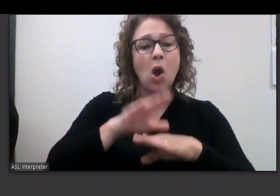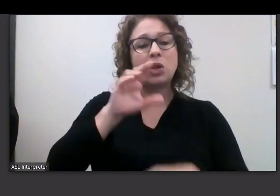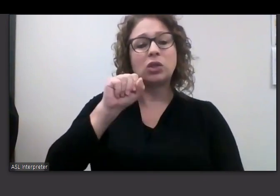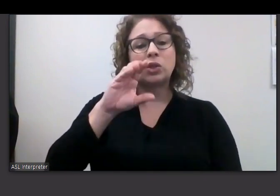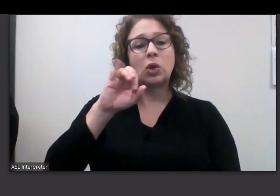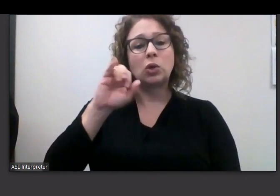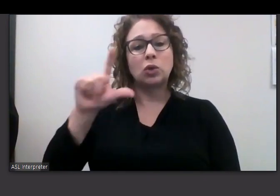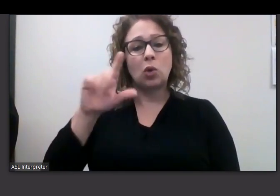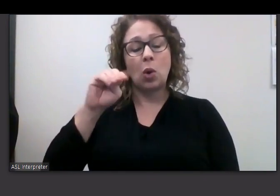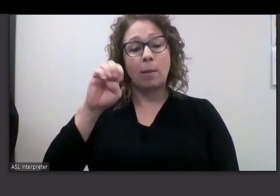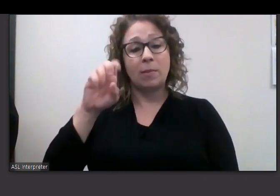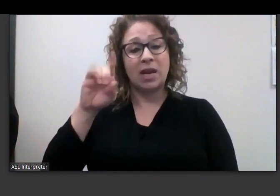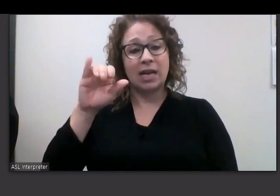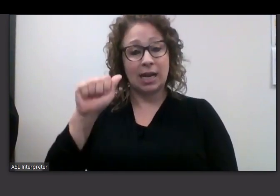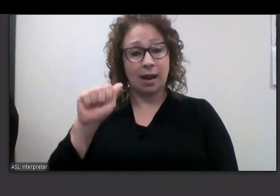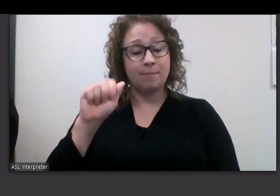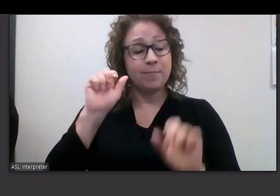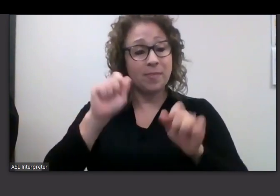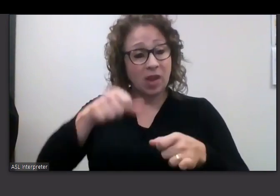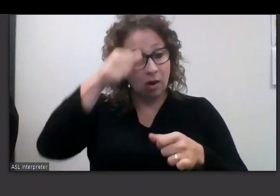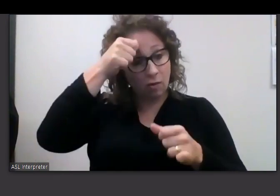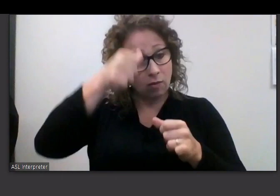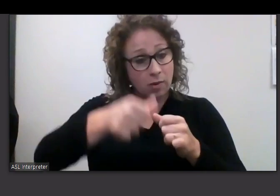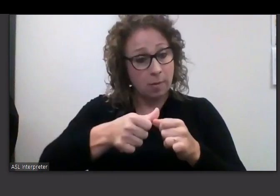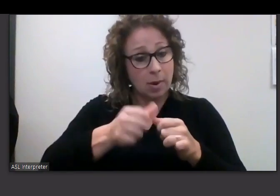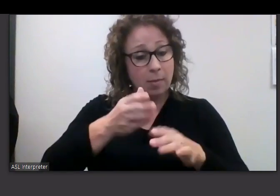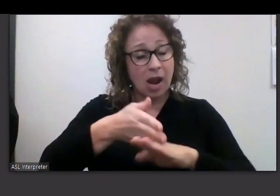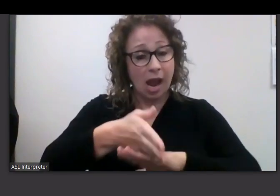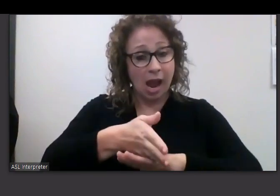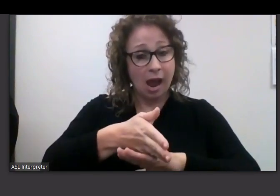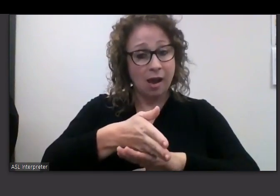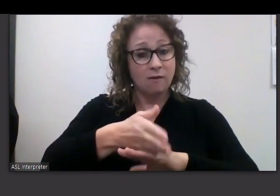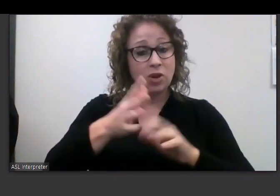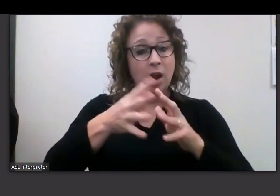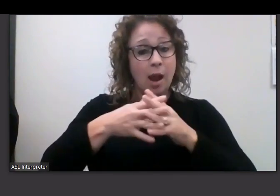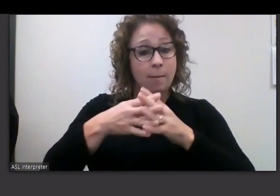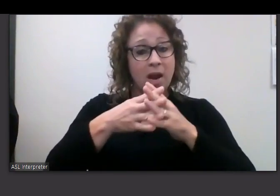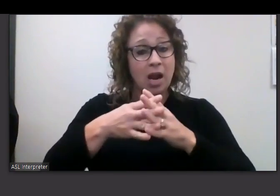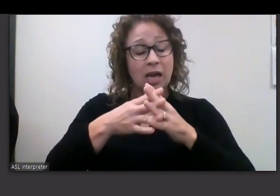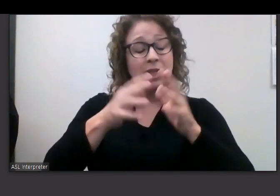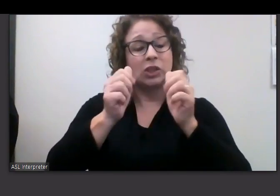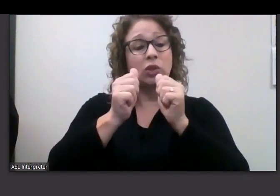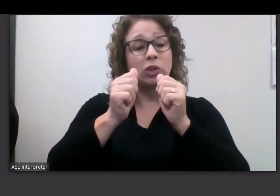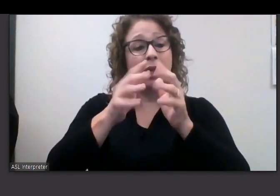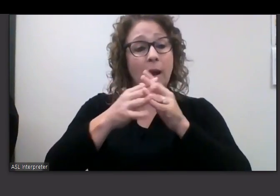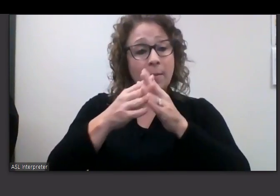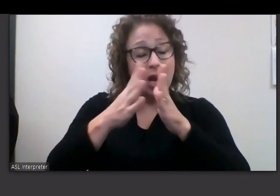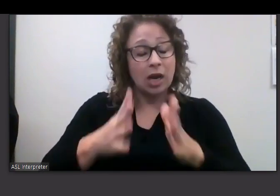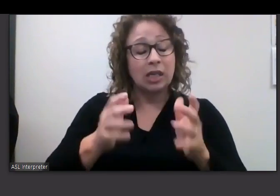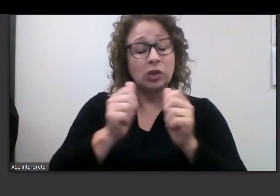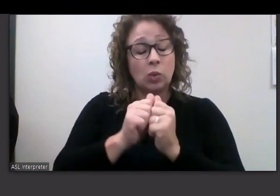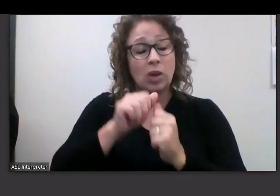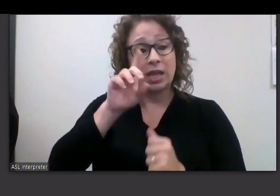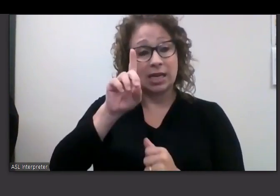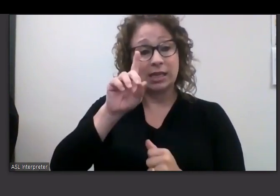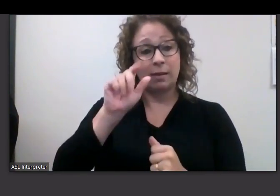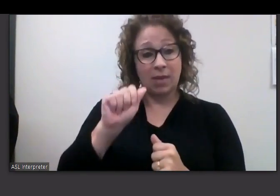I can remember after the Americans with Disabilities Act which passed in 1990,